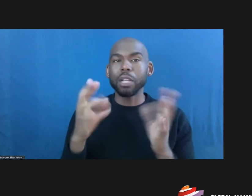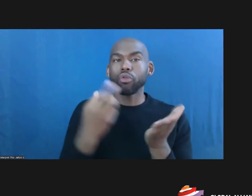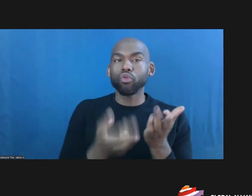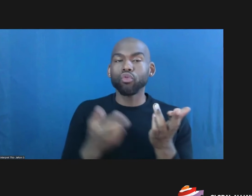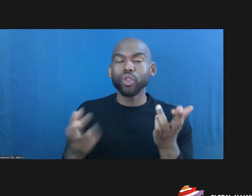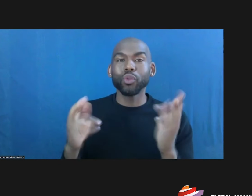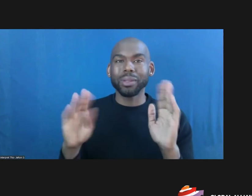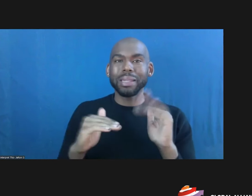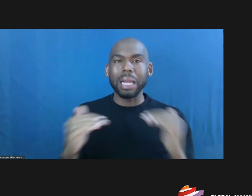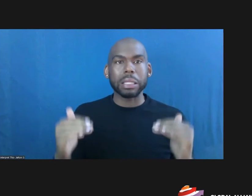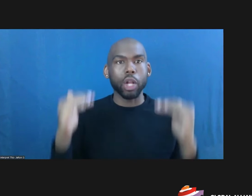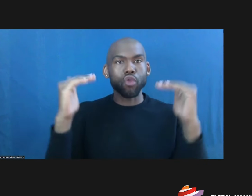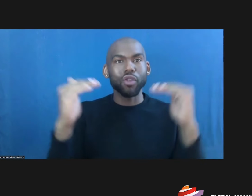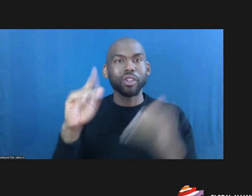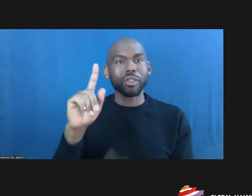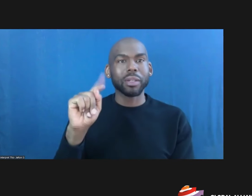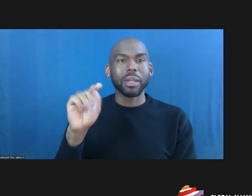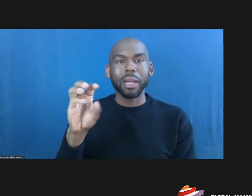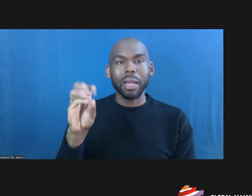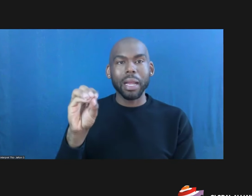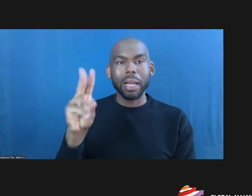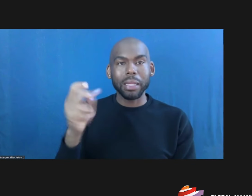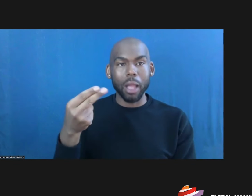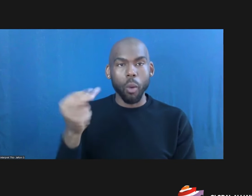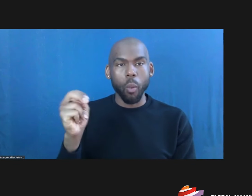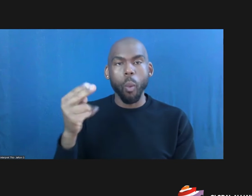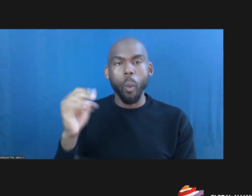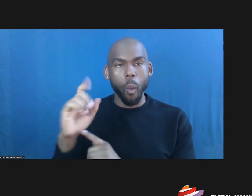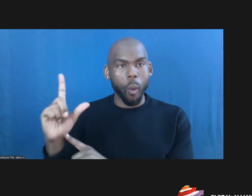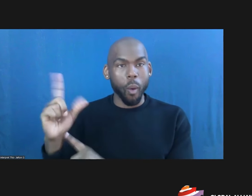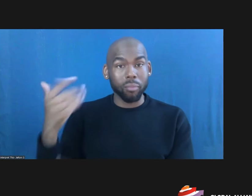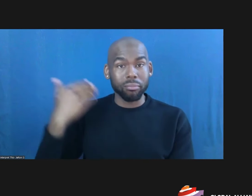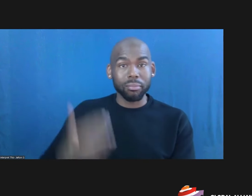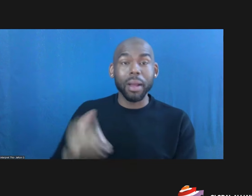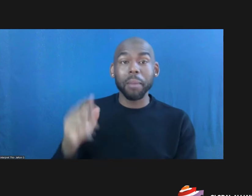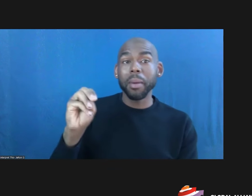My name is Megan Lang, and we would first like to announce that we are recording this